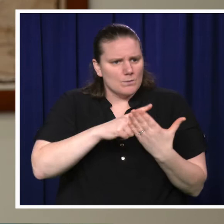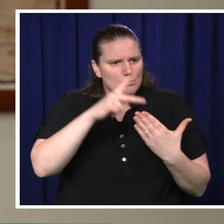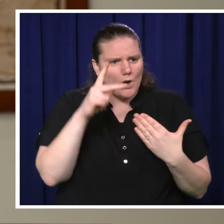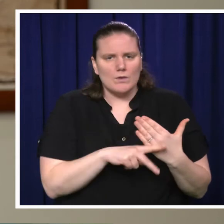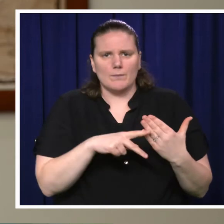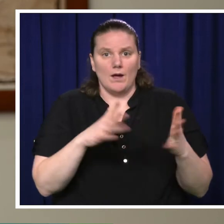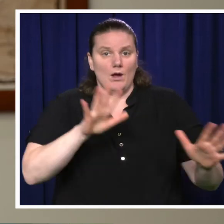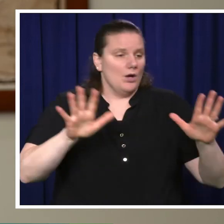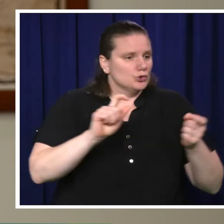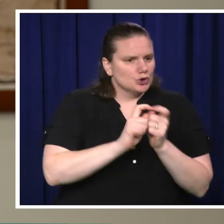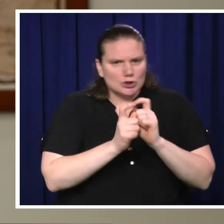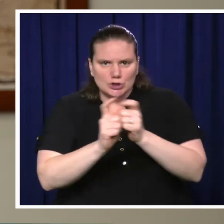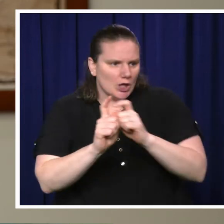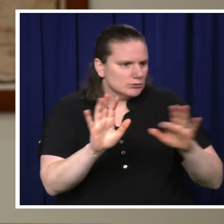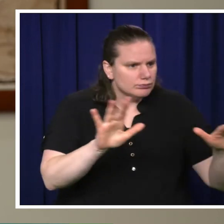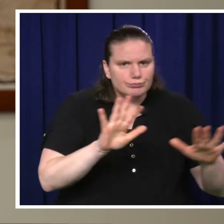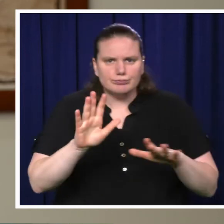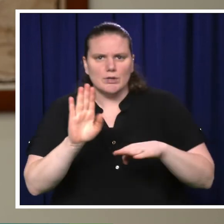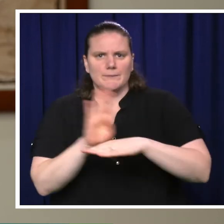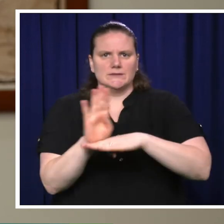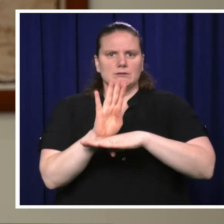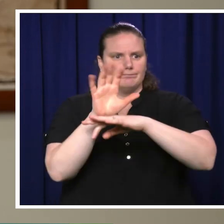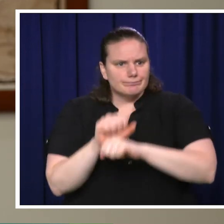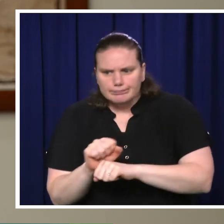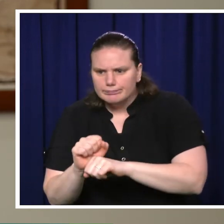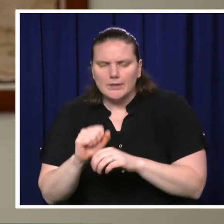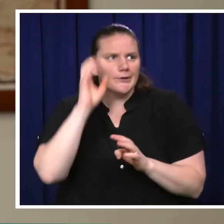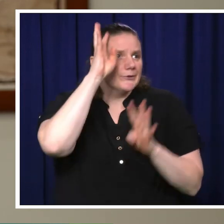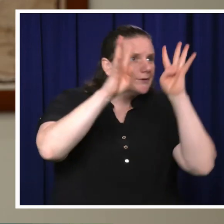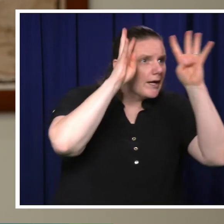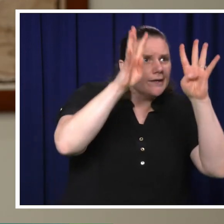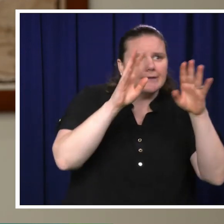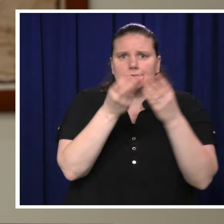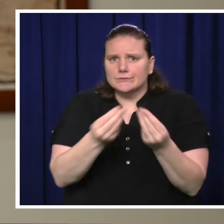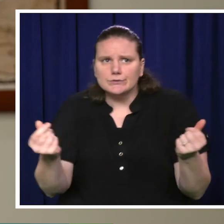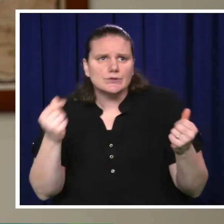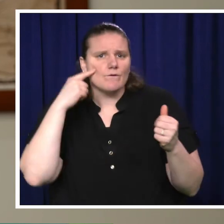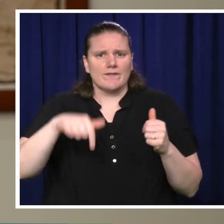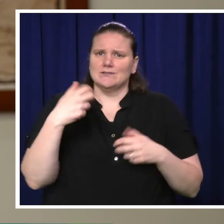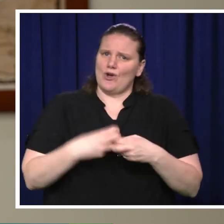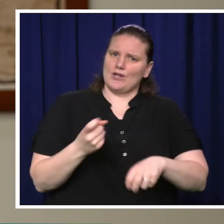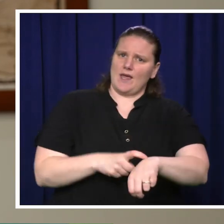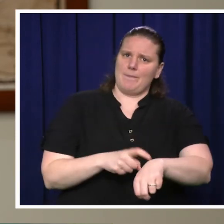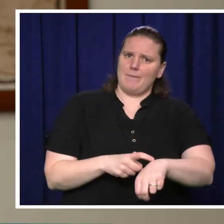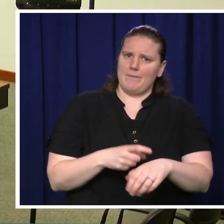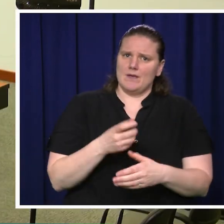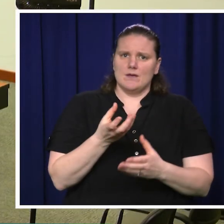Every single department and program had to suddenly adapt how they do business and develop creative solutions to these difficult times.